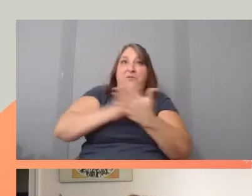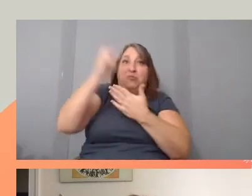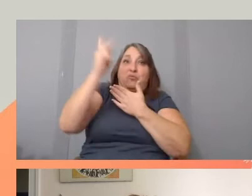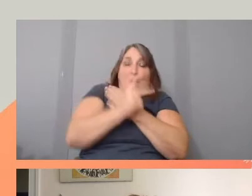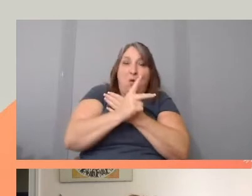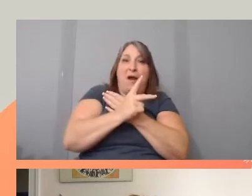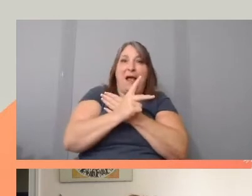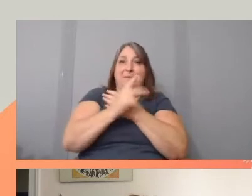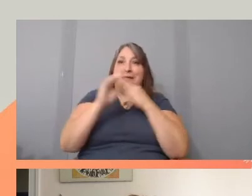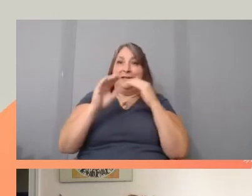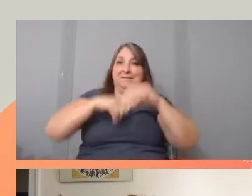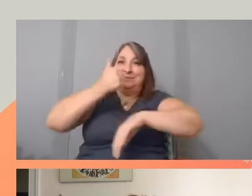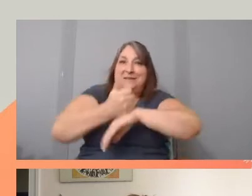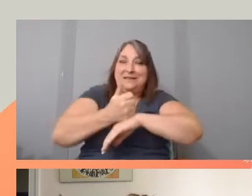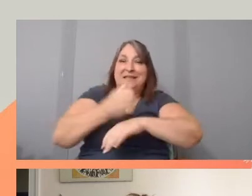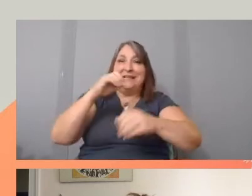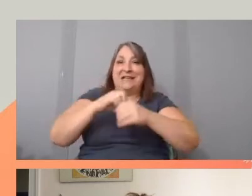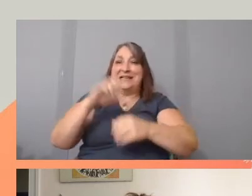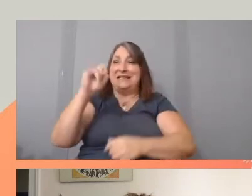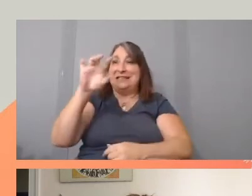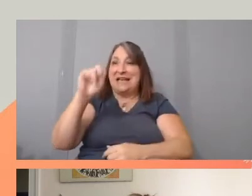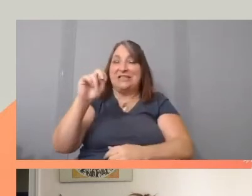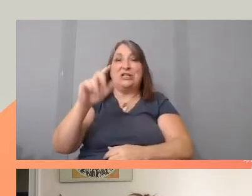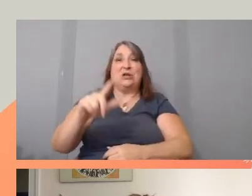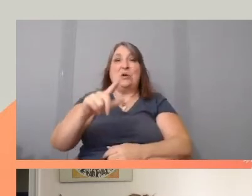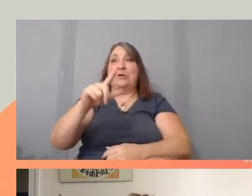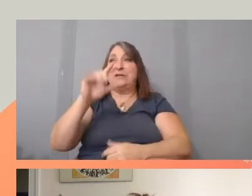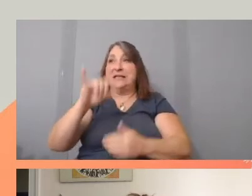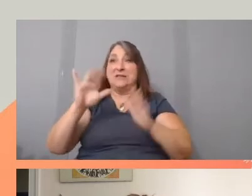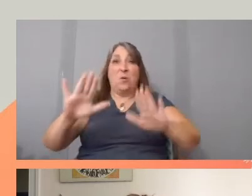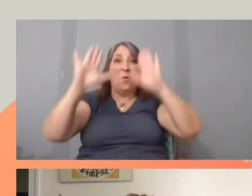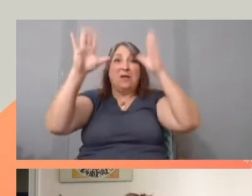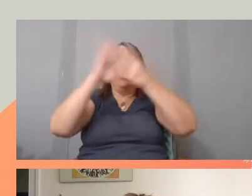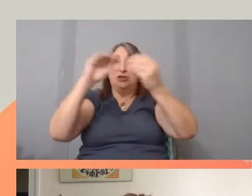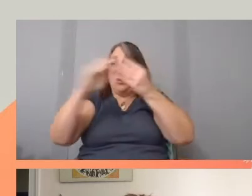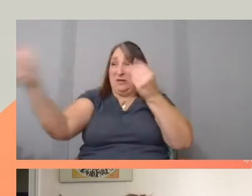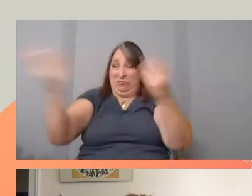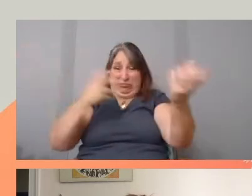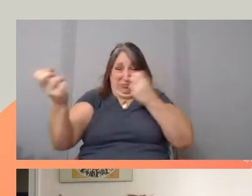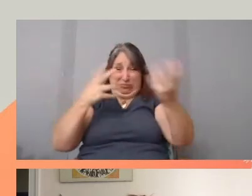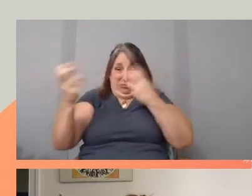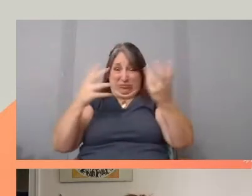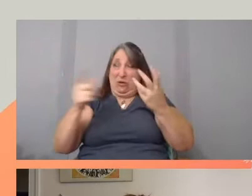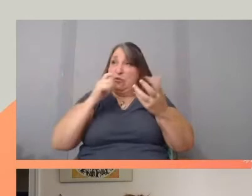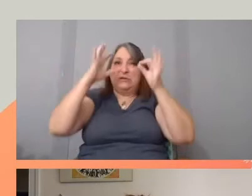Who even with all this incredible stories coming through, who actually gets that decision of what gets shown